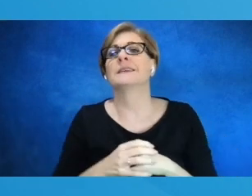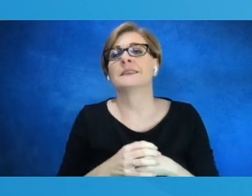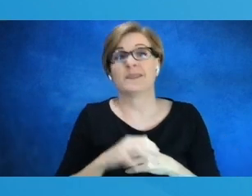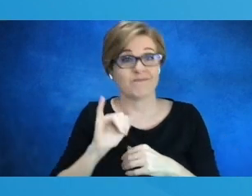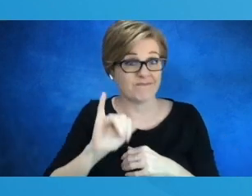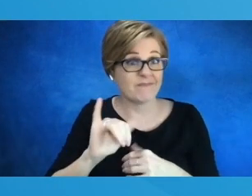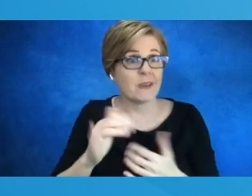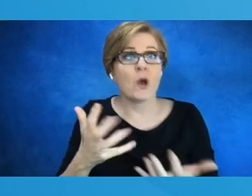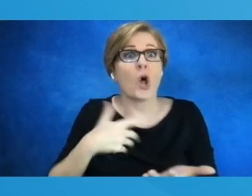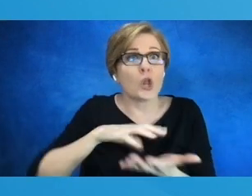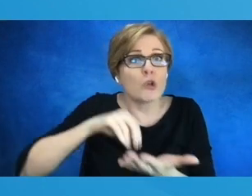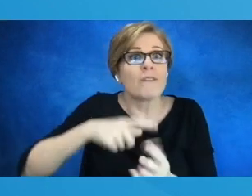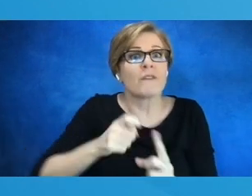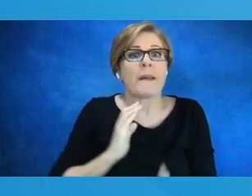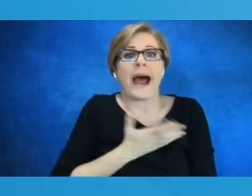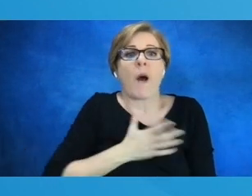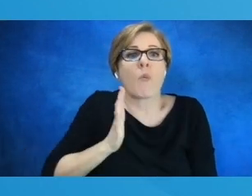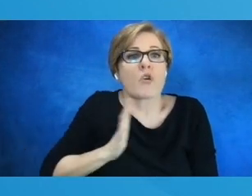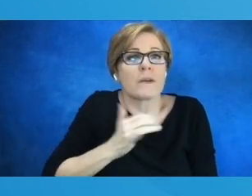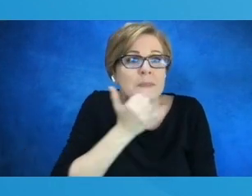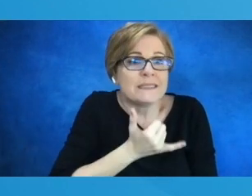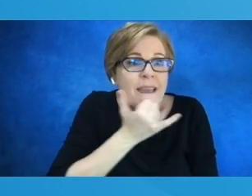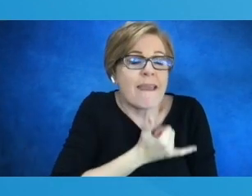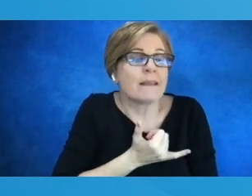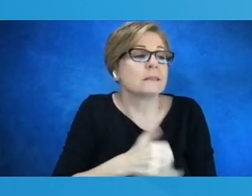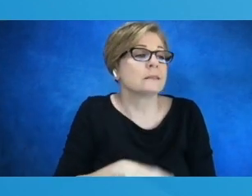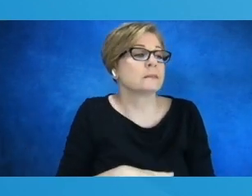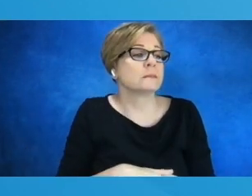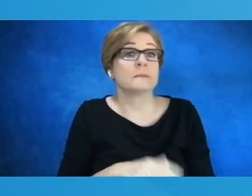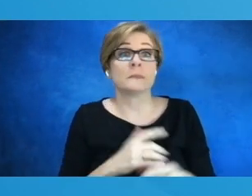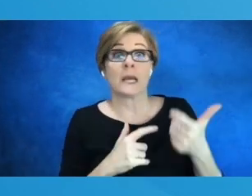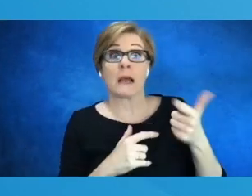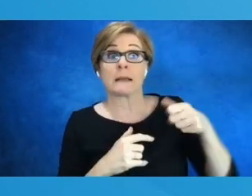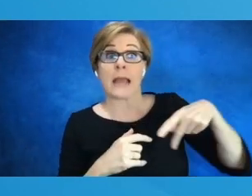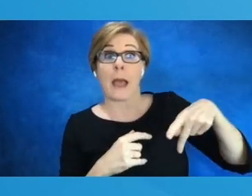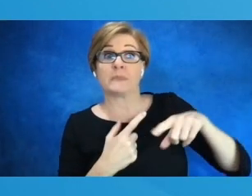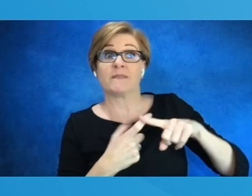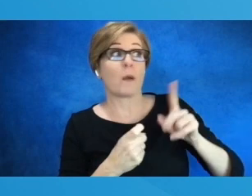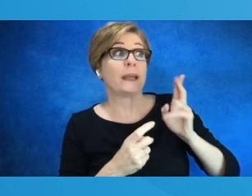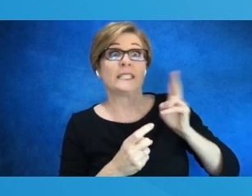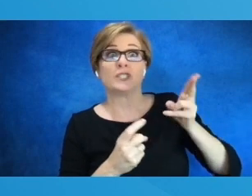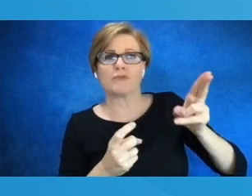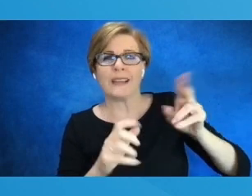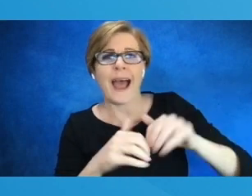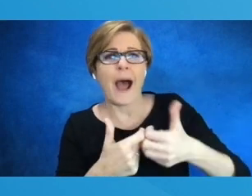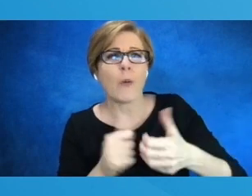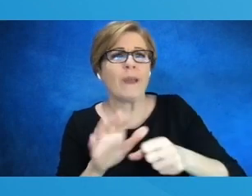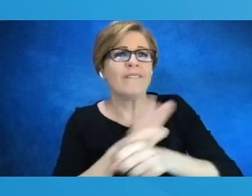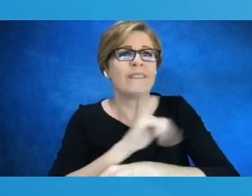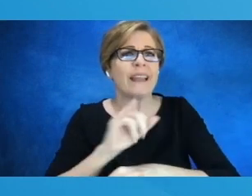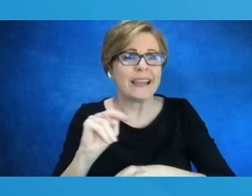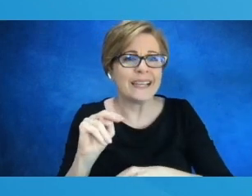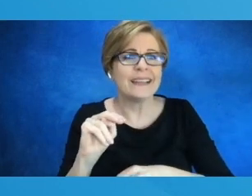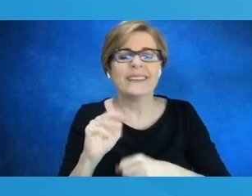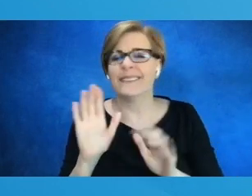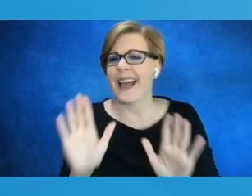What can we fill the gaps of history with? And these are excellent, excellent observations and questions.